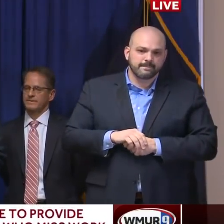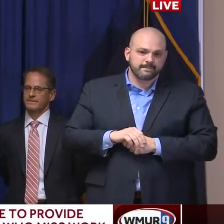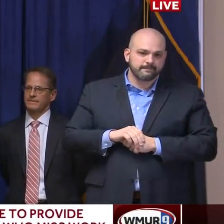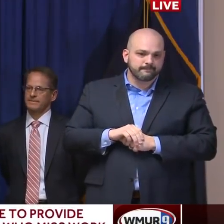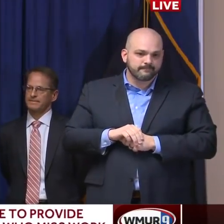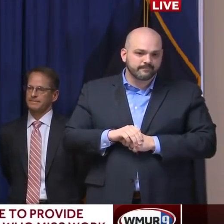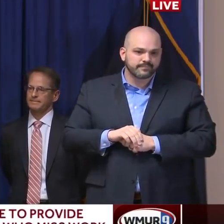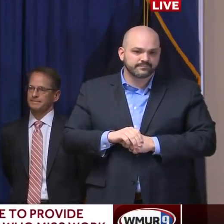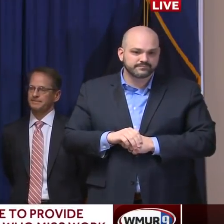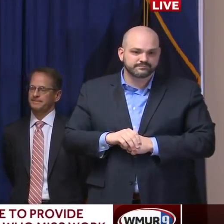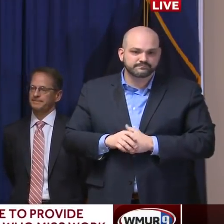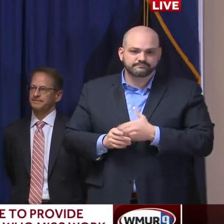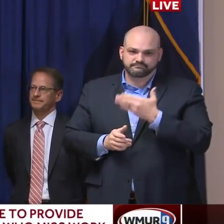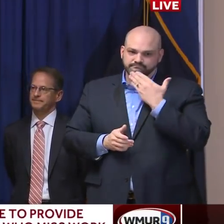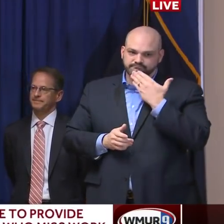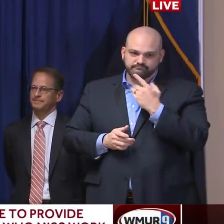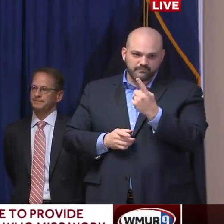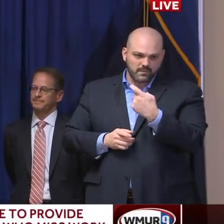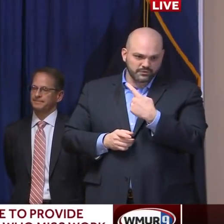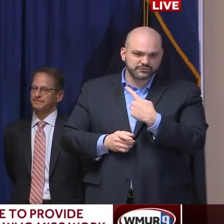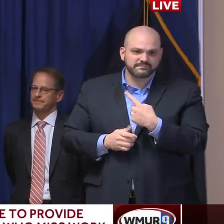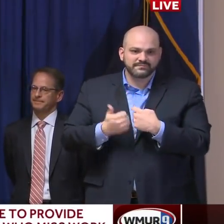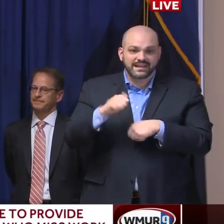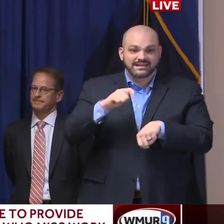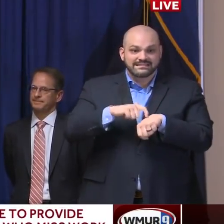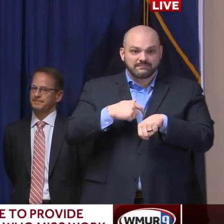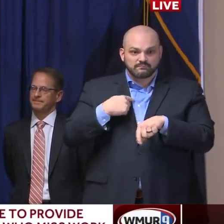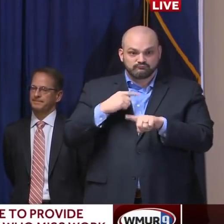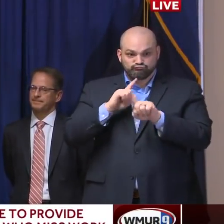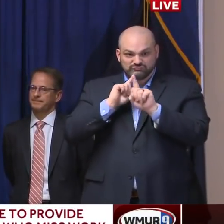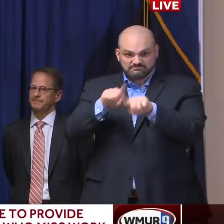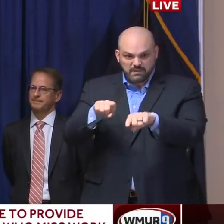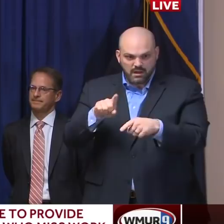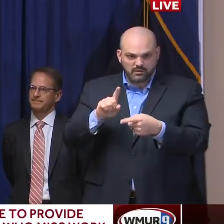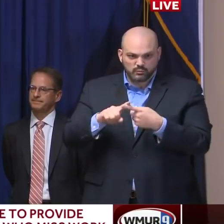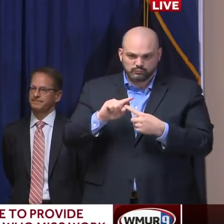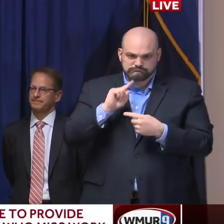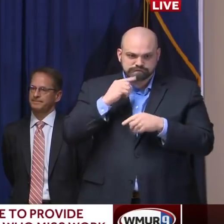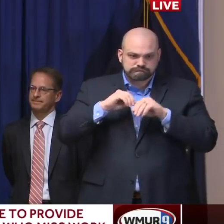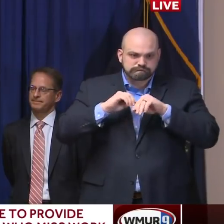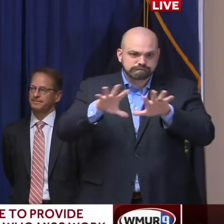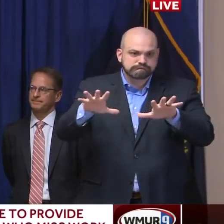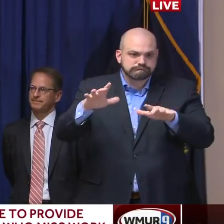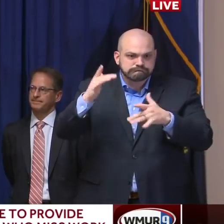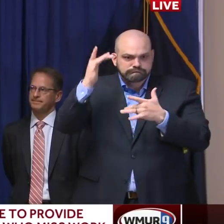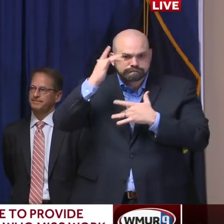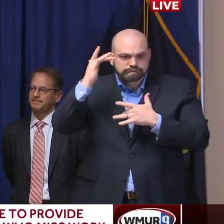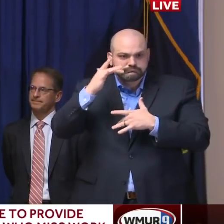THE EFFORTS OF THE STAFF HAVE DONE WELL. THANK YOU FOR THAT QUESTION.